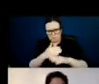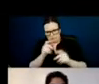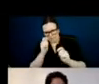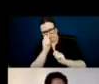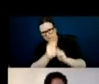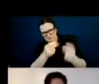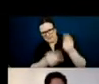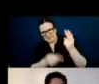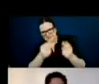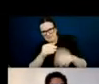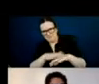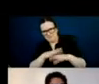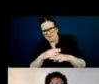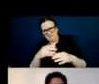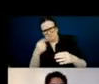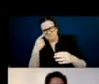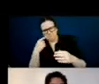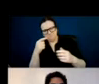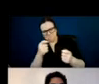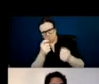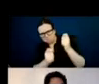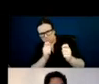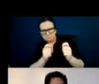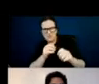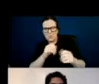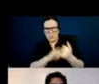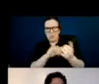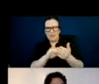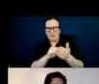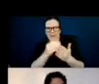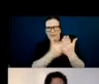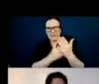And then finally, I would say all these countries have taken very seriously